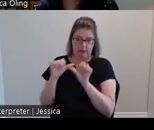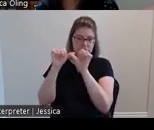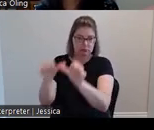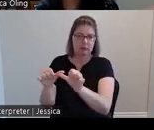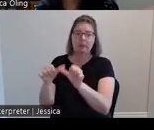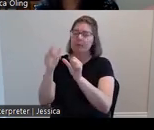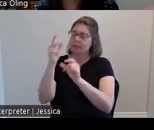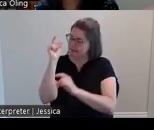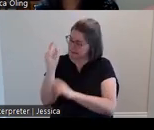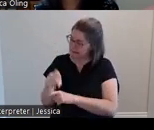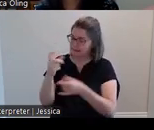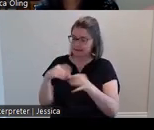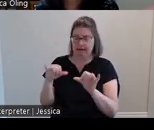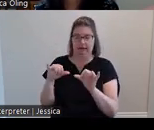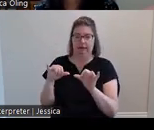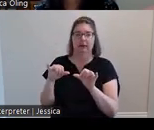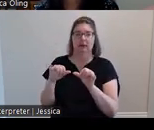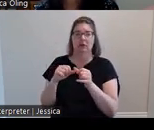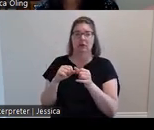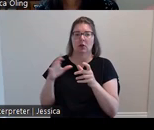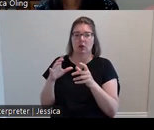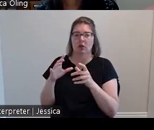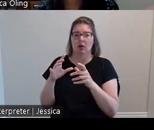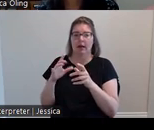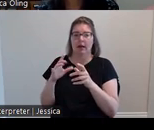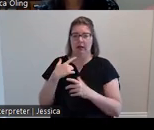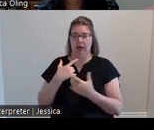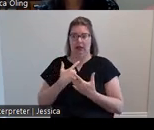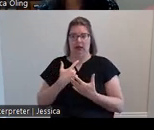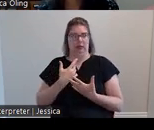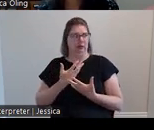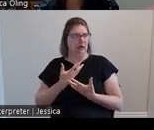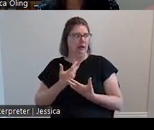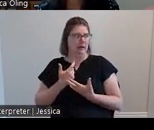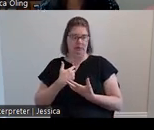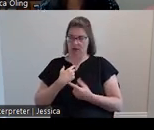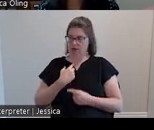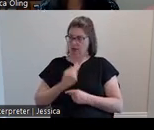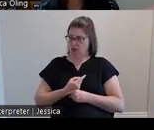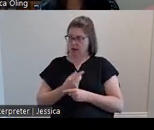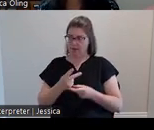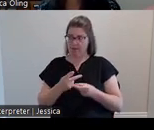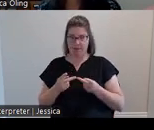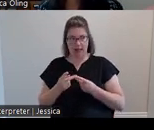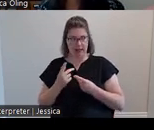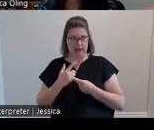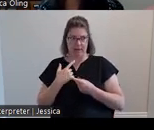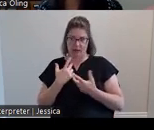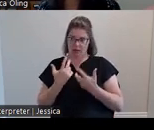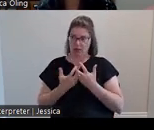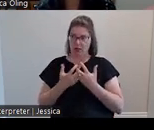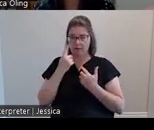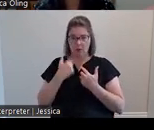There's a lot of imposter syndrome when you're dealing with digital accessibility. Um, supporting multiple tools and methods.